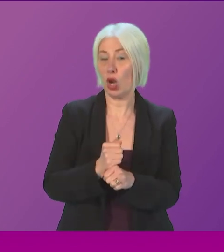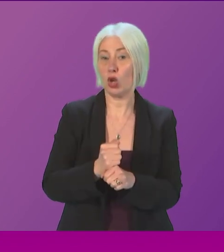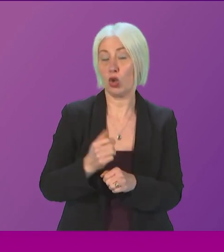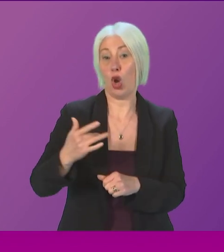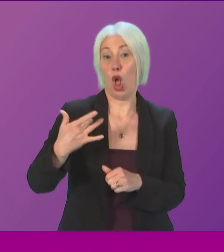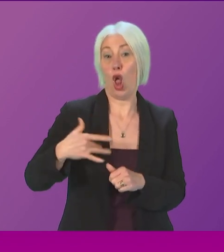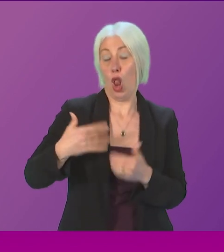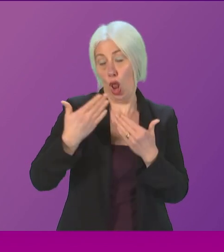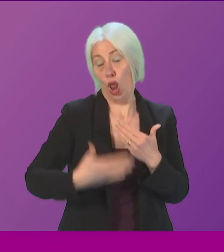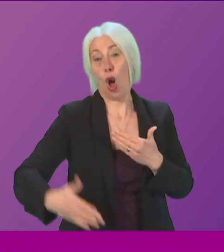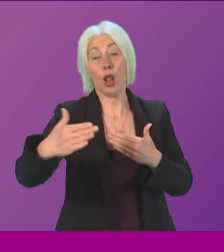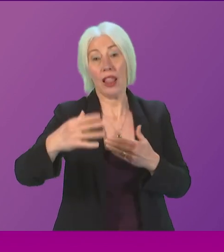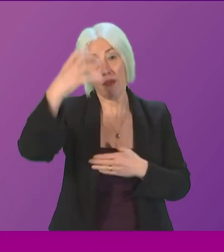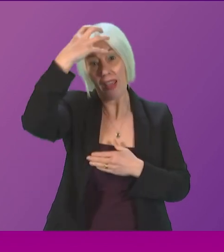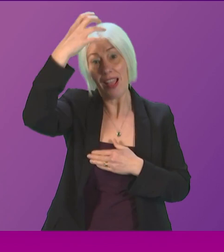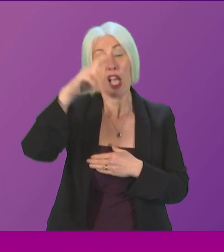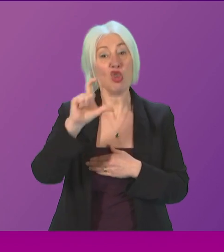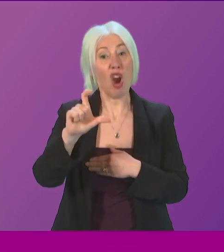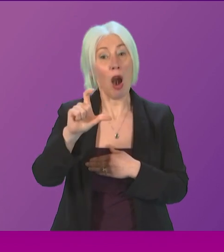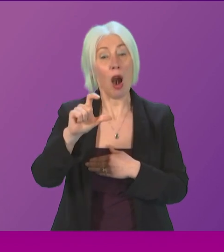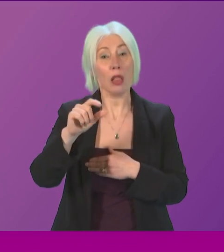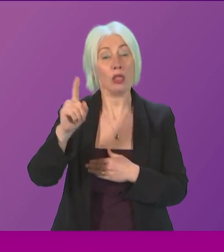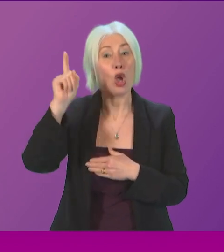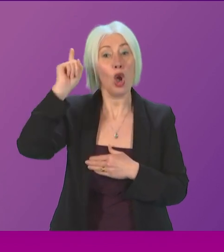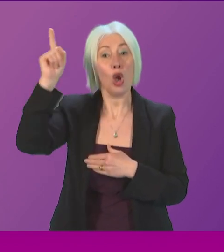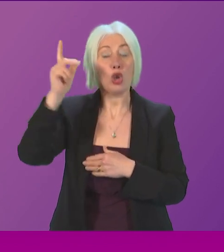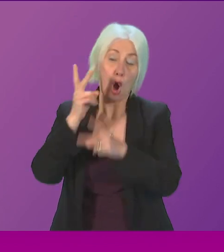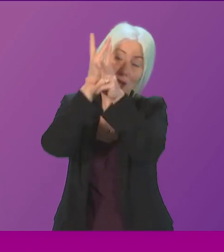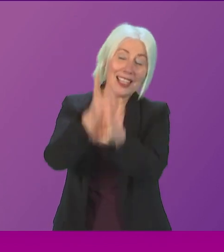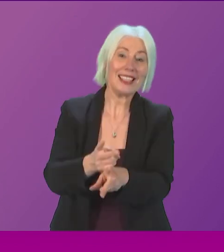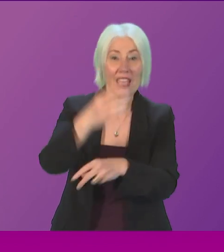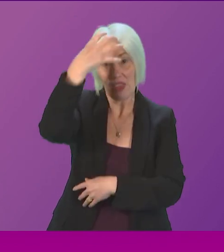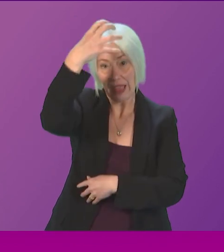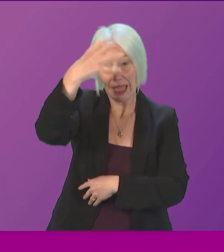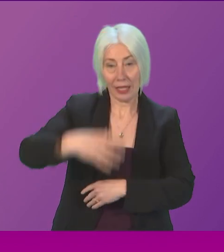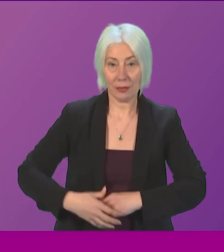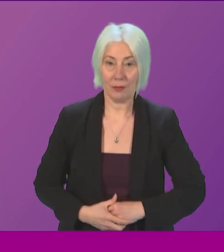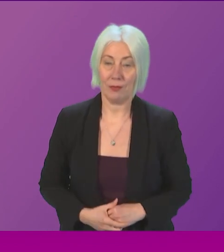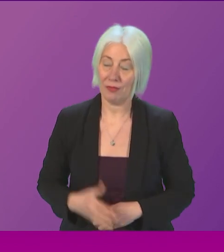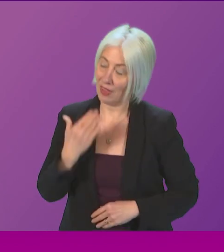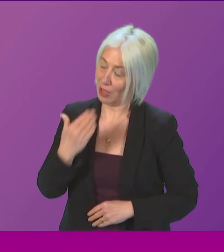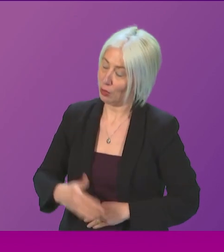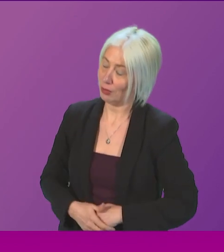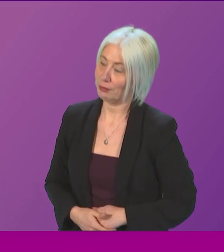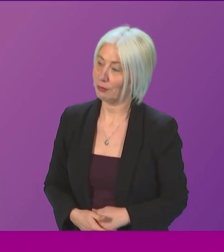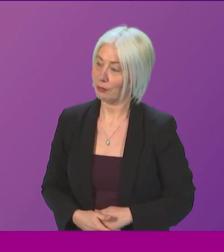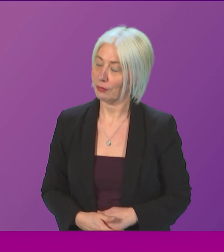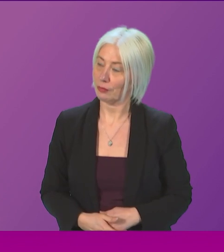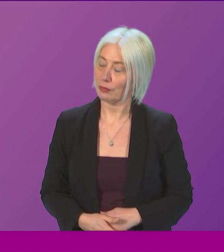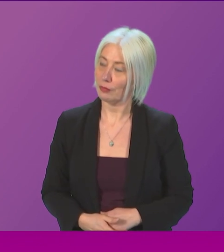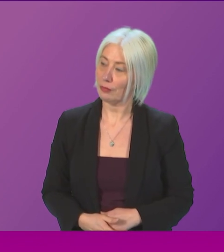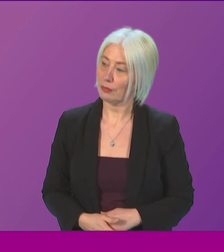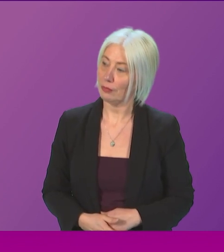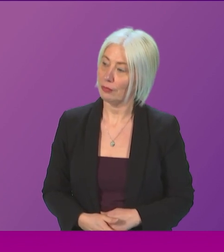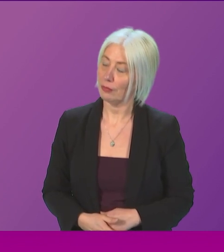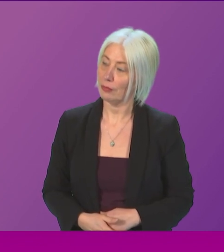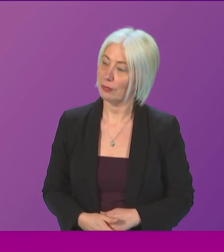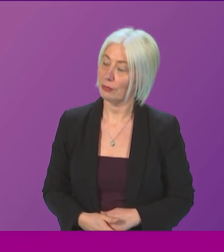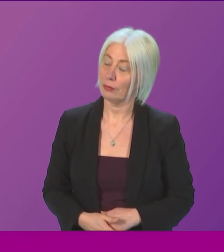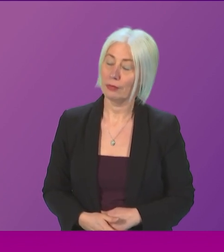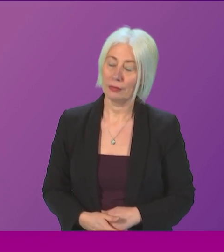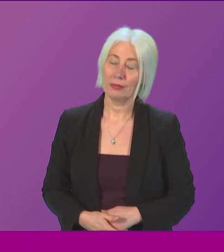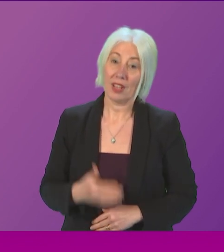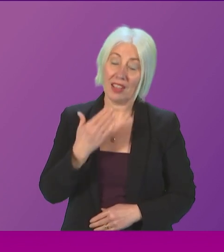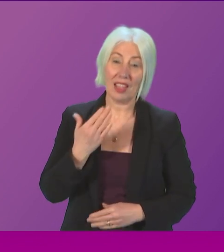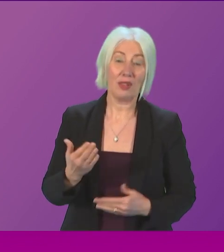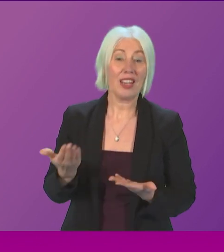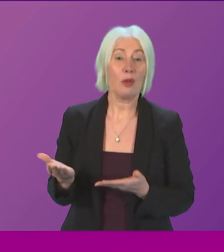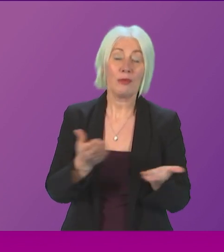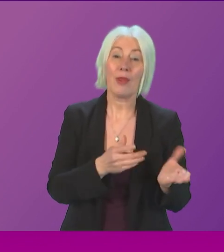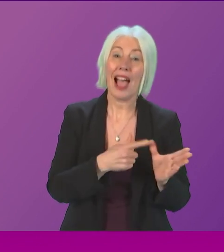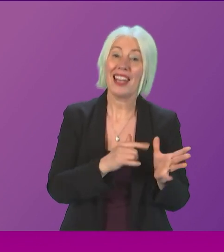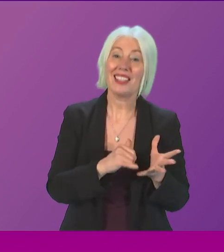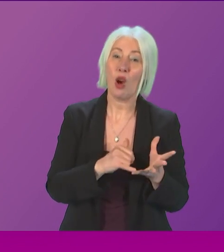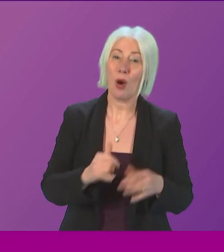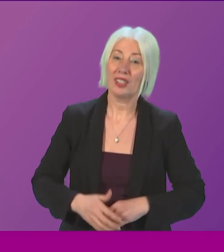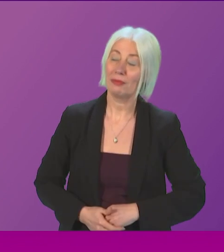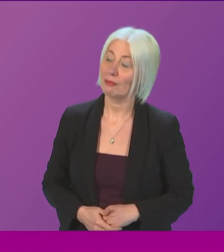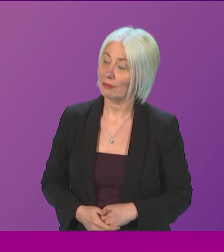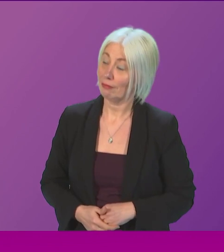God save the King.